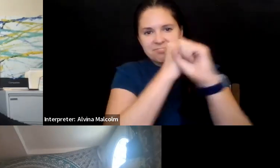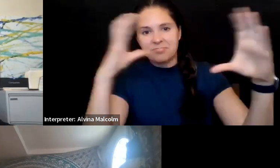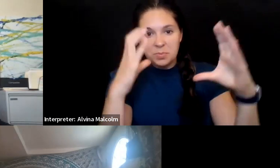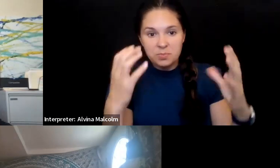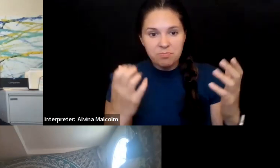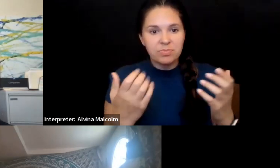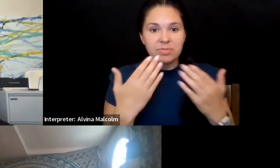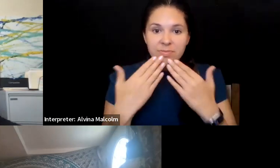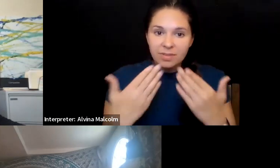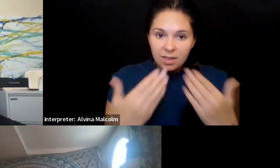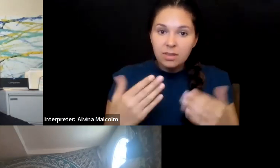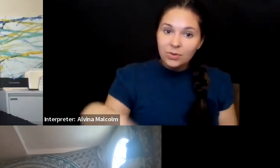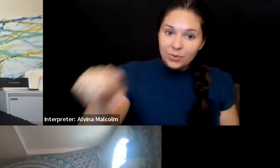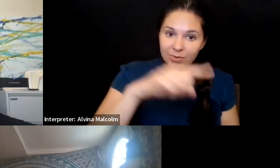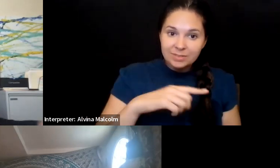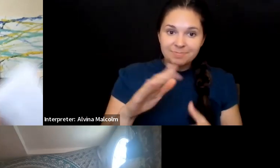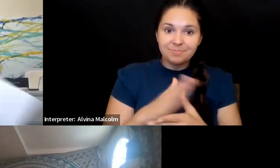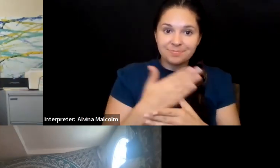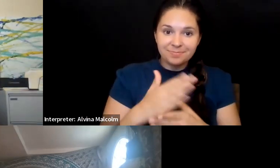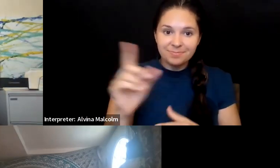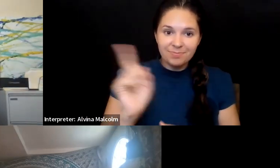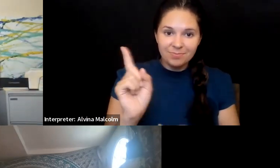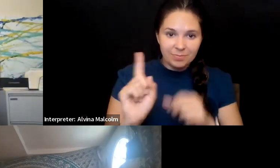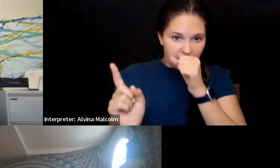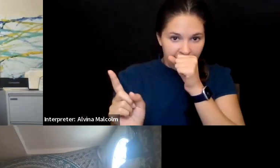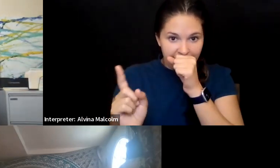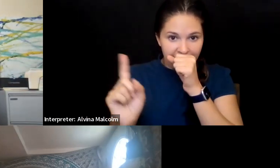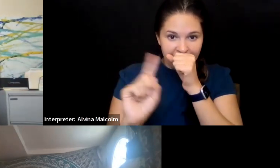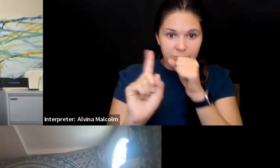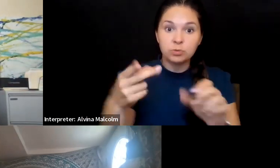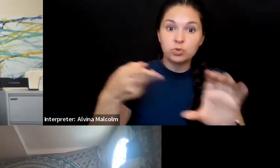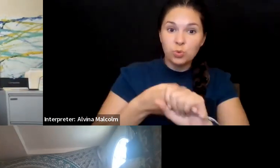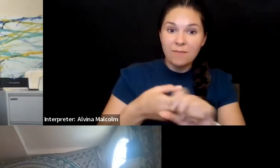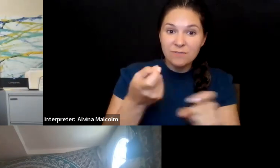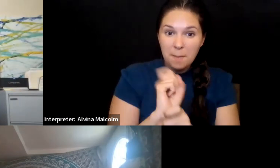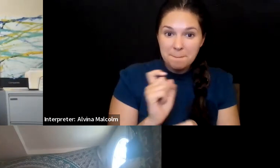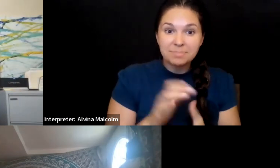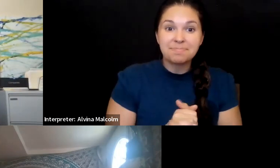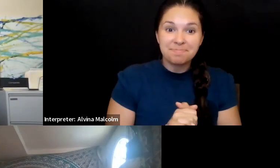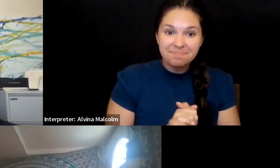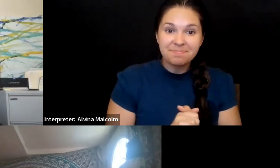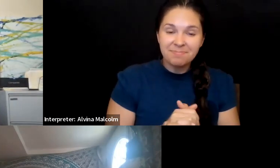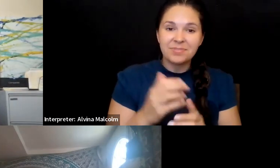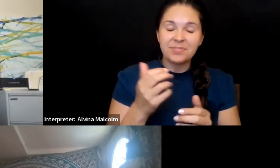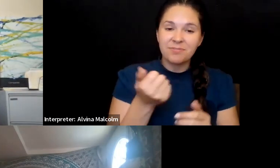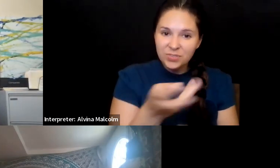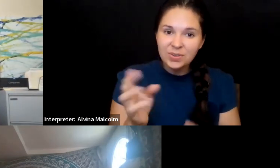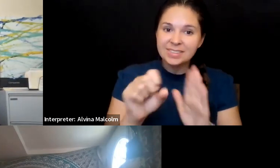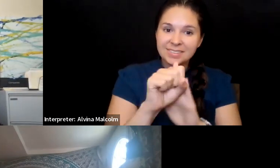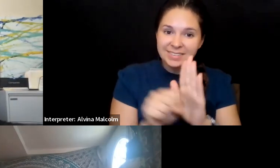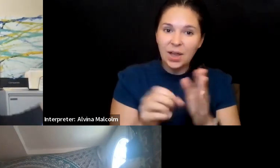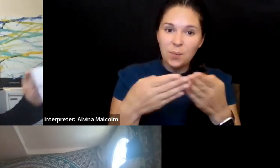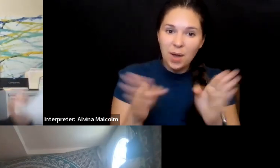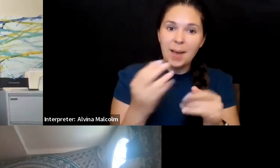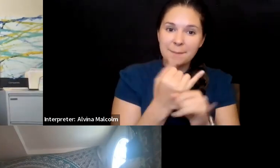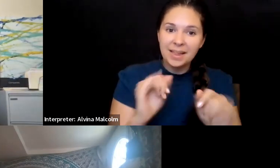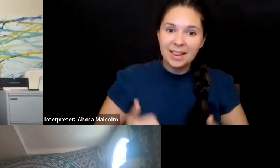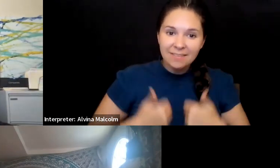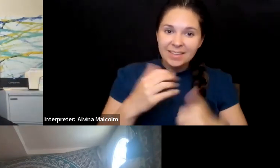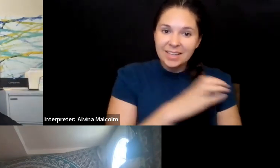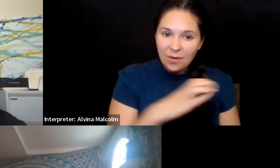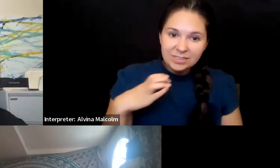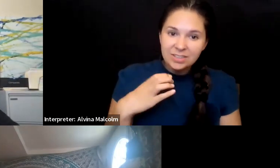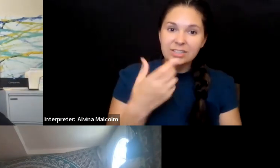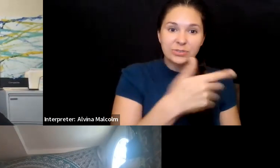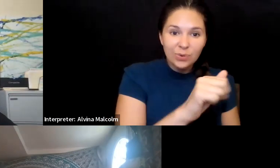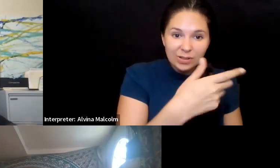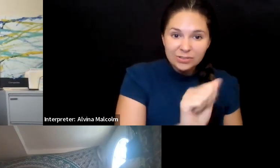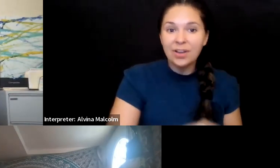GERMÁN: This is Germán. Thank you